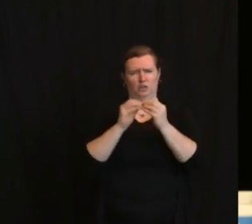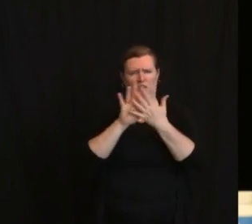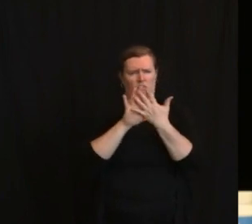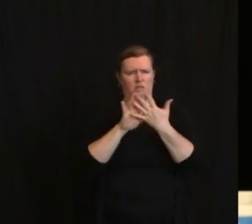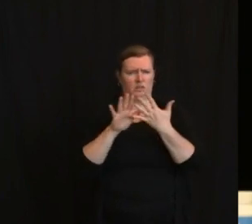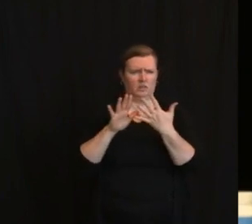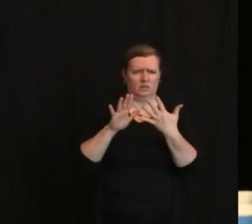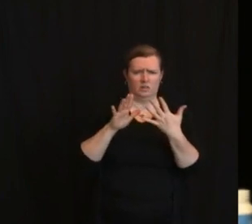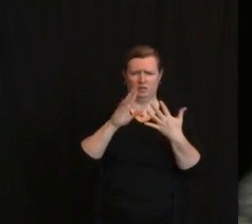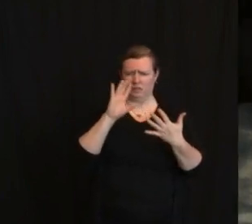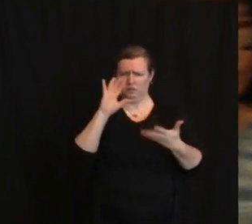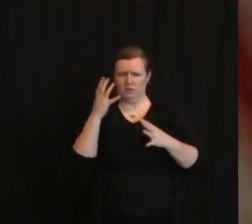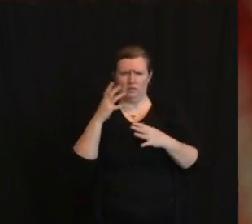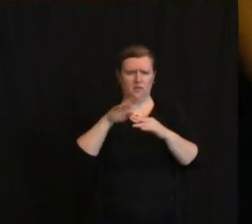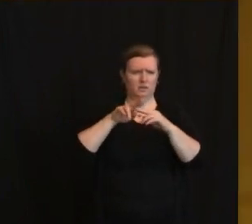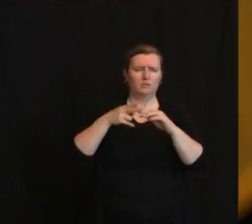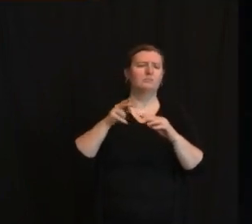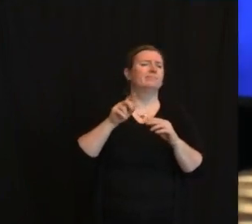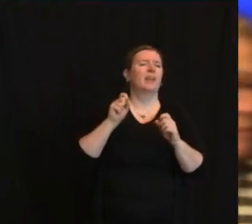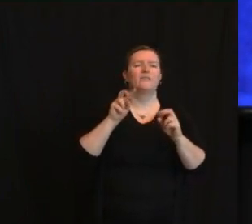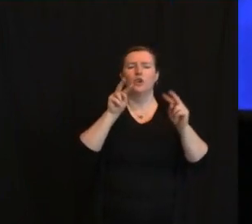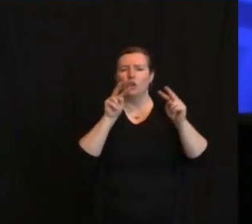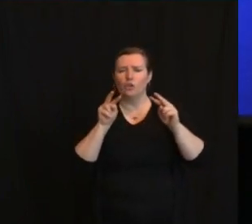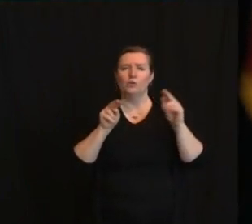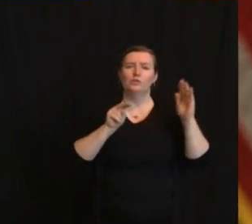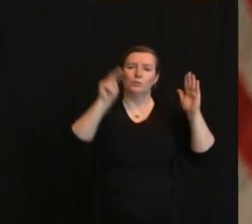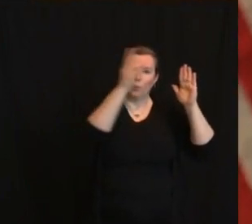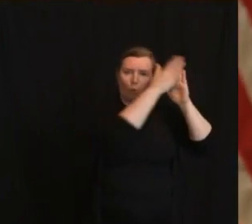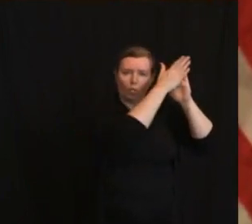INTO ACCOUNT ALL THESE DIFFERENT FACTORS THAT ARE